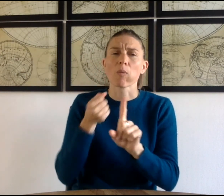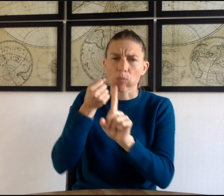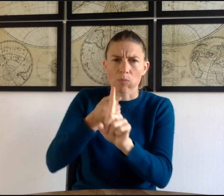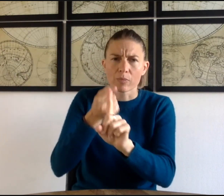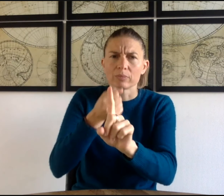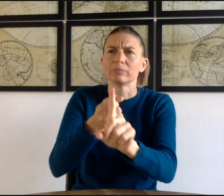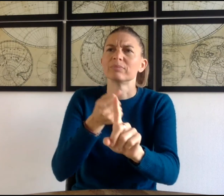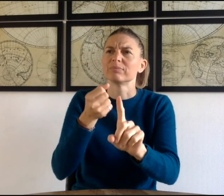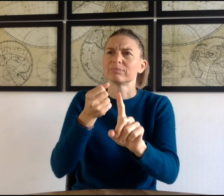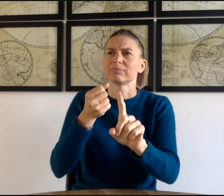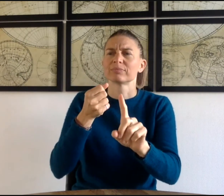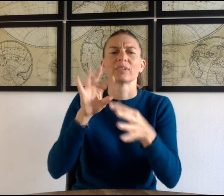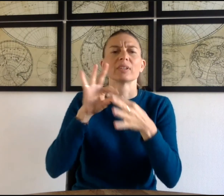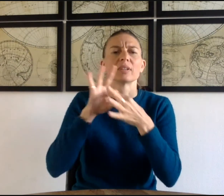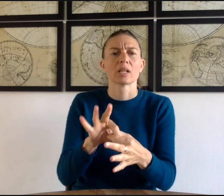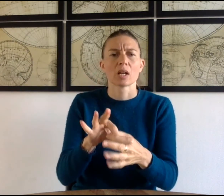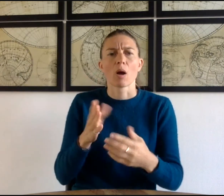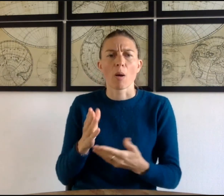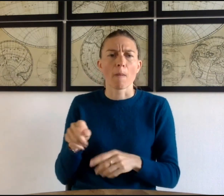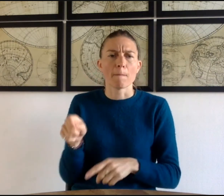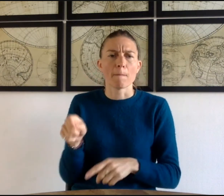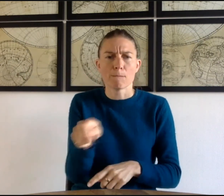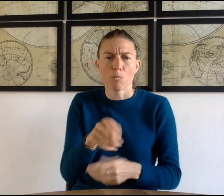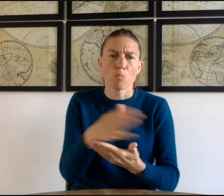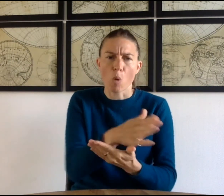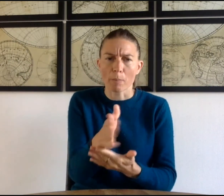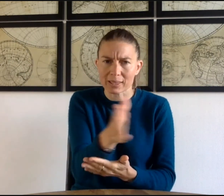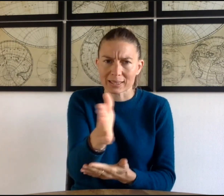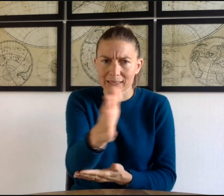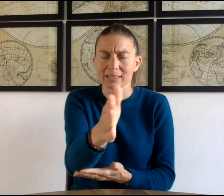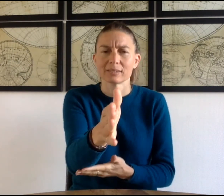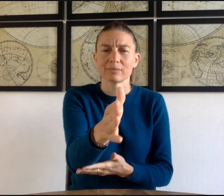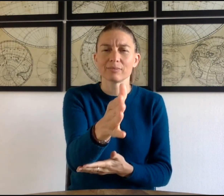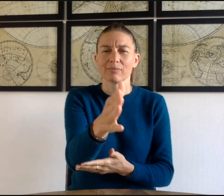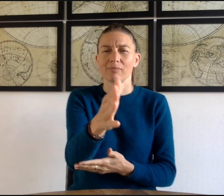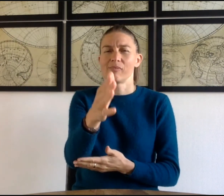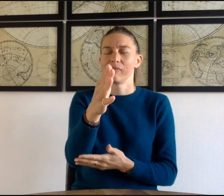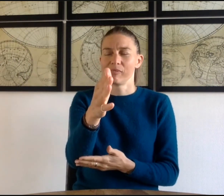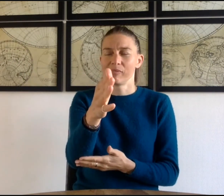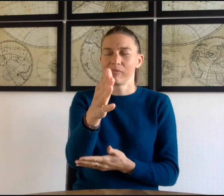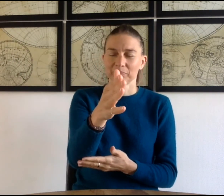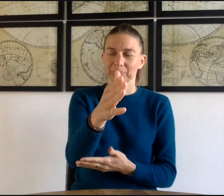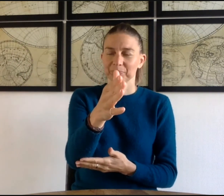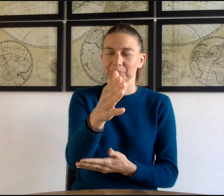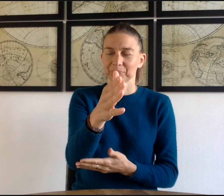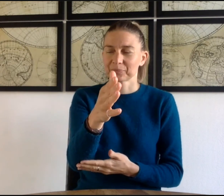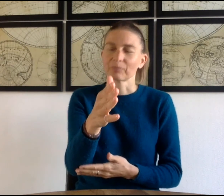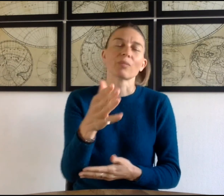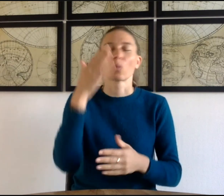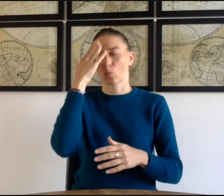that are going on in the process of re-establishing the EU budget.